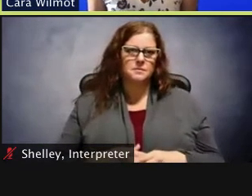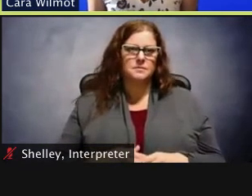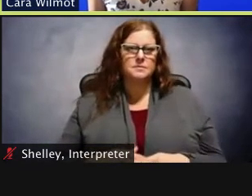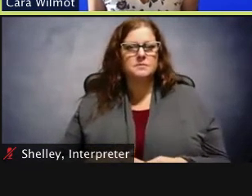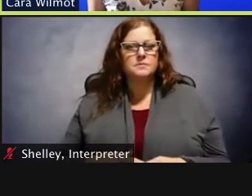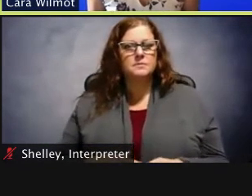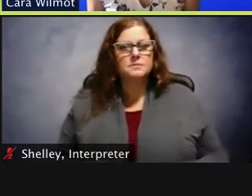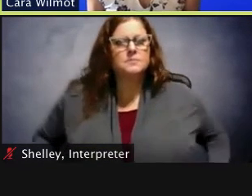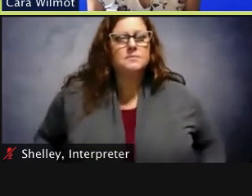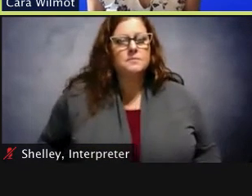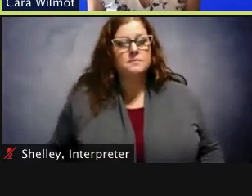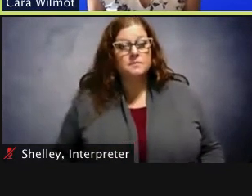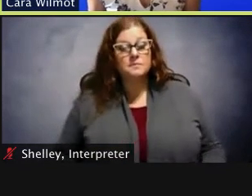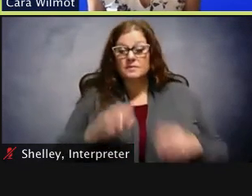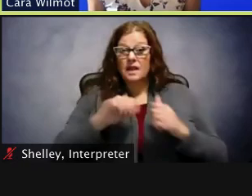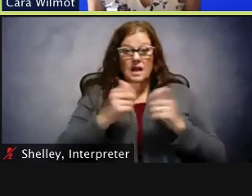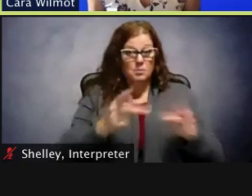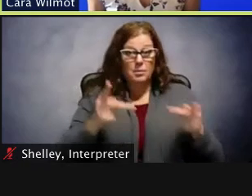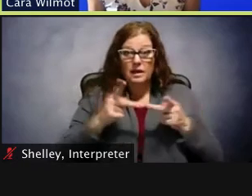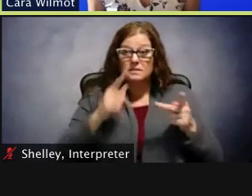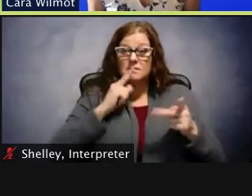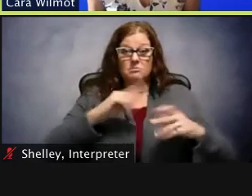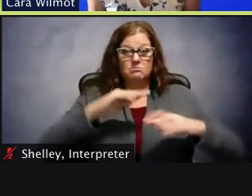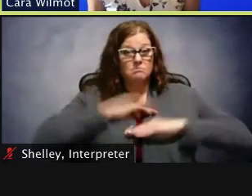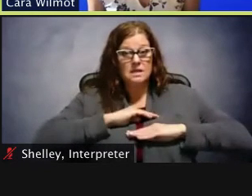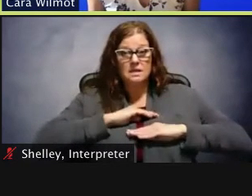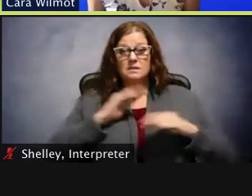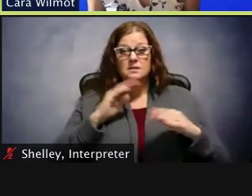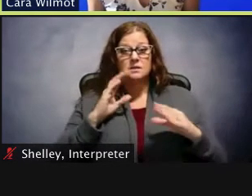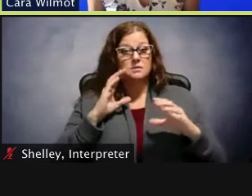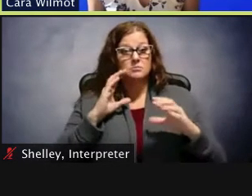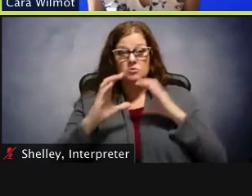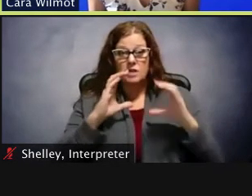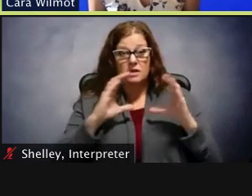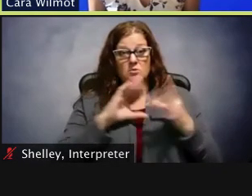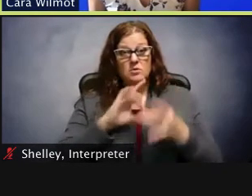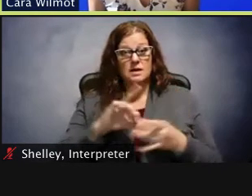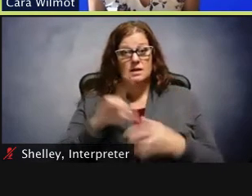“Any setting that does not meet the communication and related needs of a child who is deaf